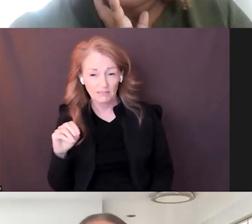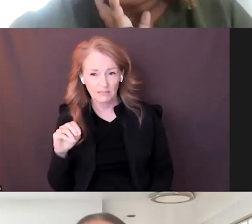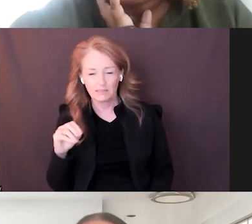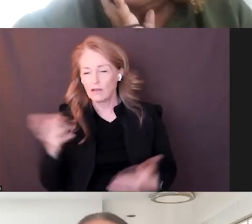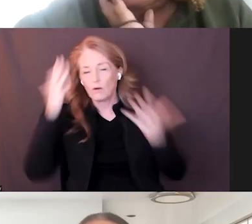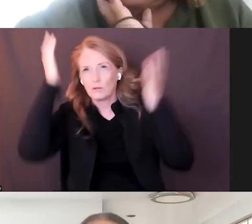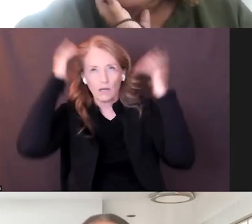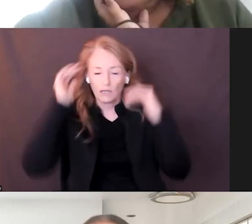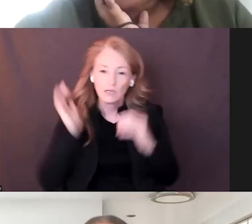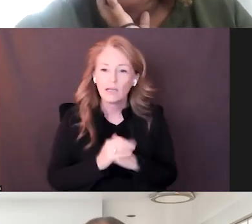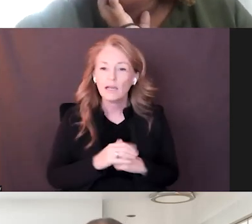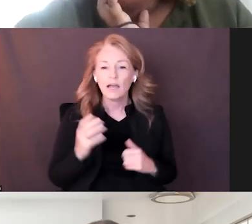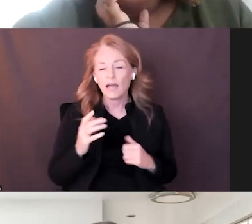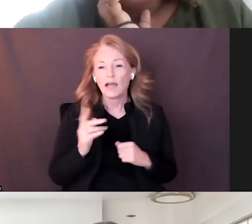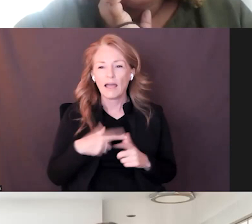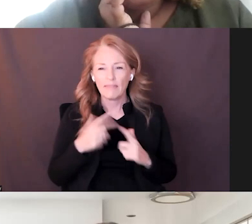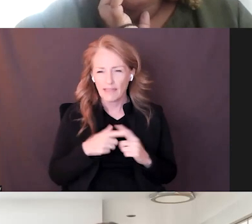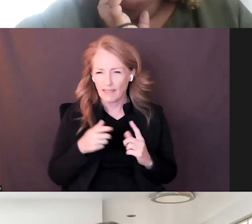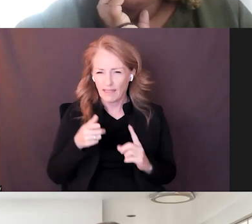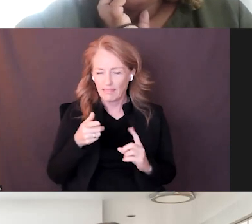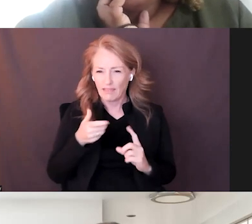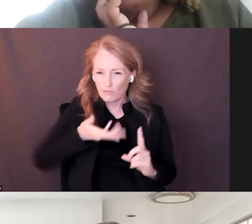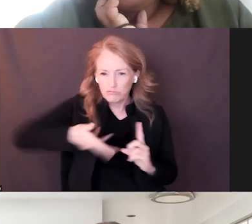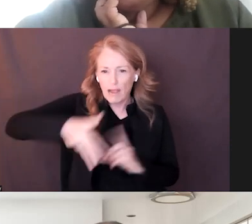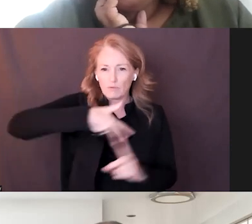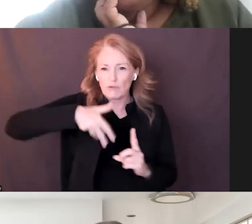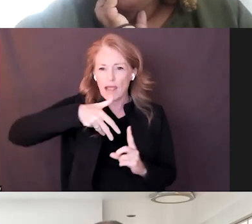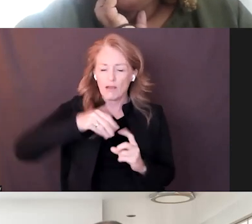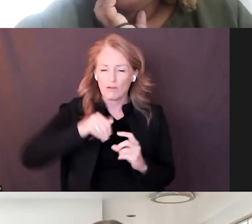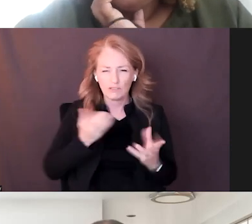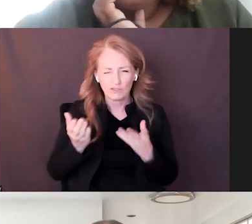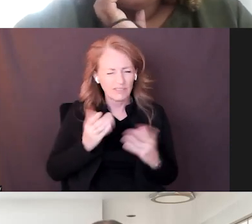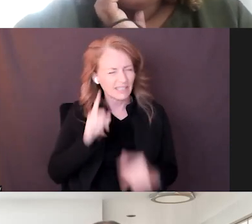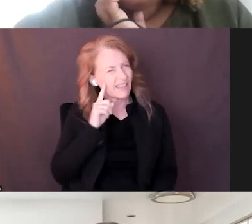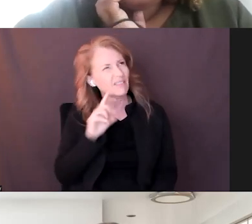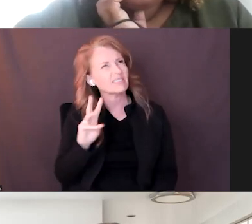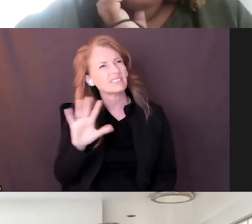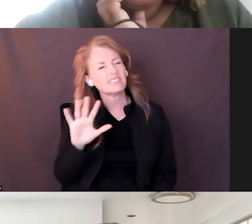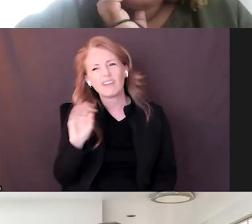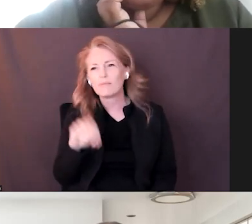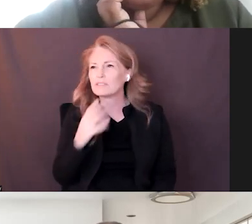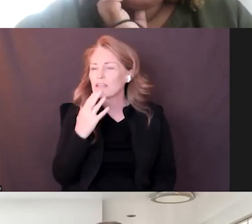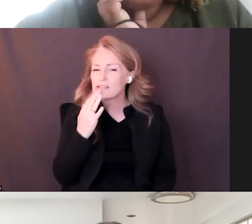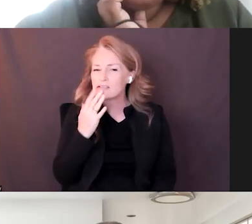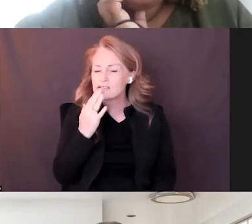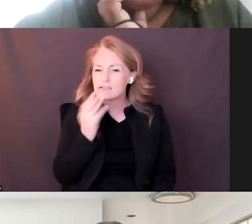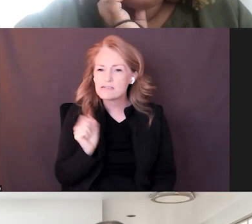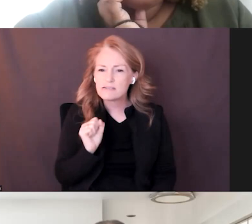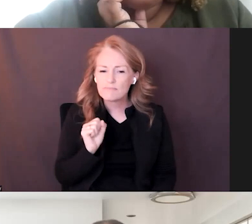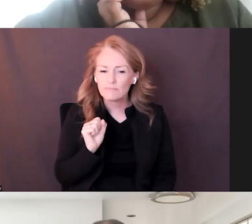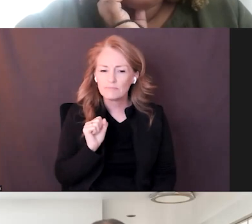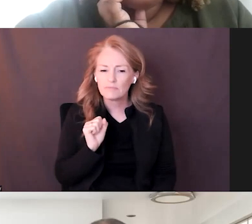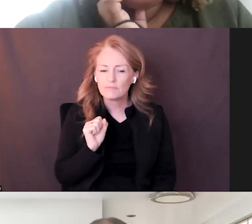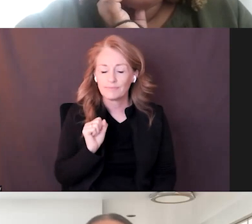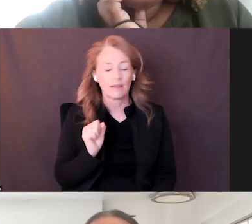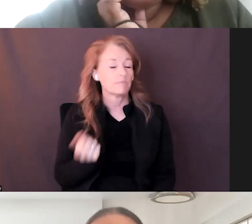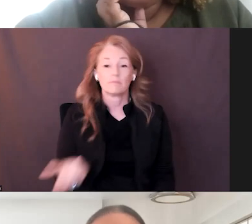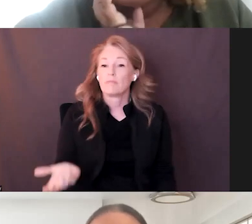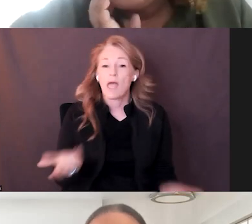THEN THE WRAP-AROUND SERVICES BEYOND THAT, I THINK, ARE 65%.